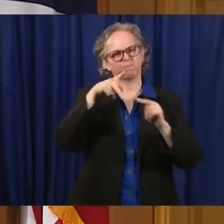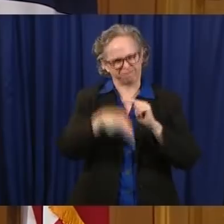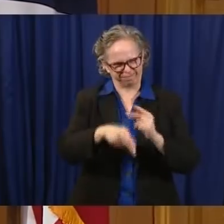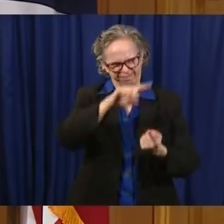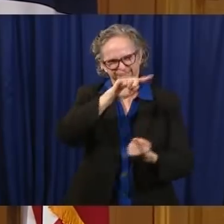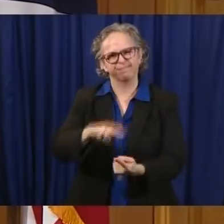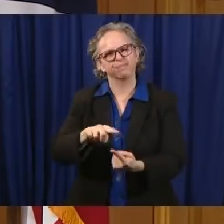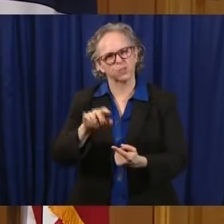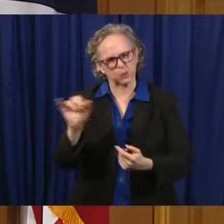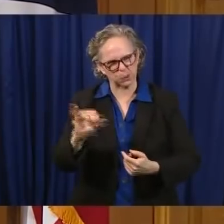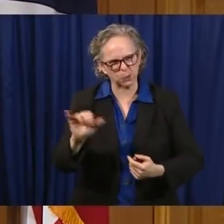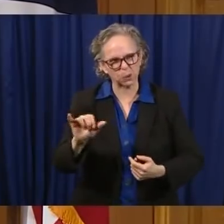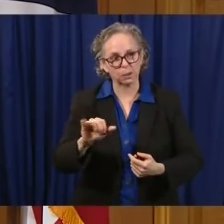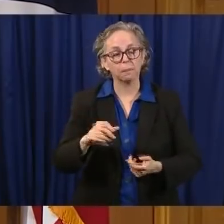ADMINISTERED OF SERVICES, THAT